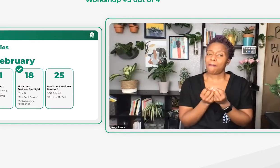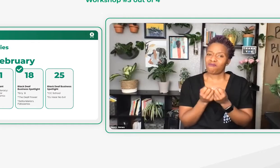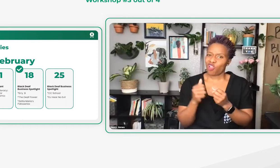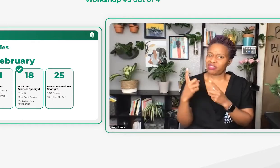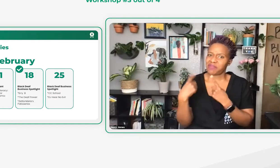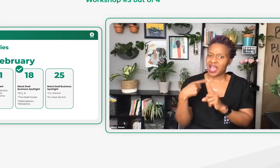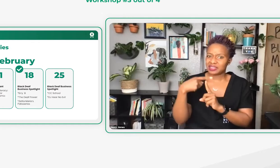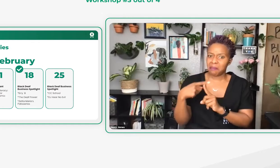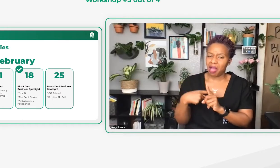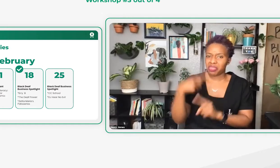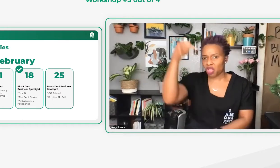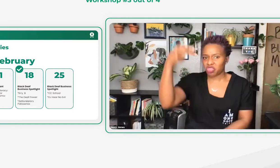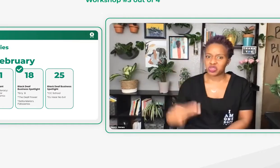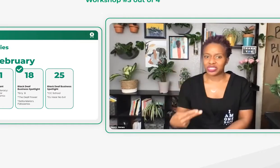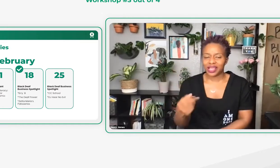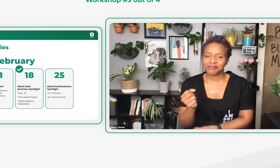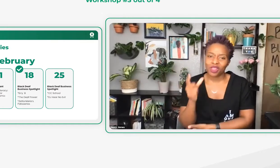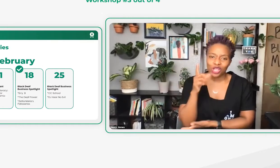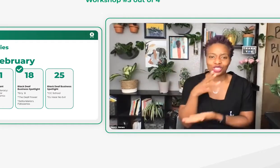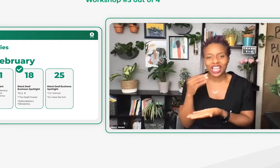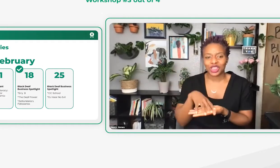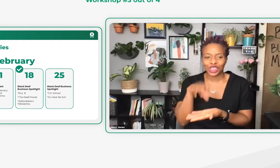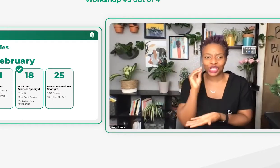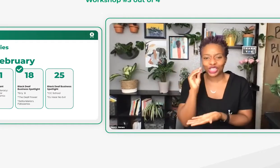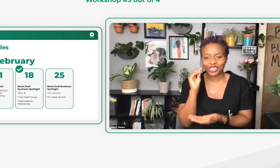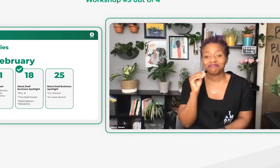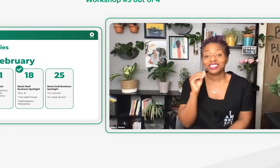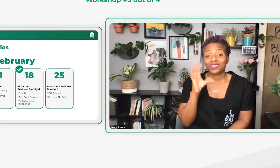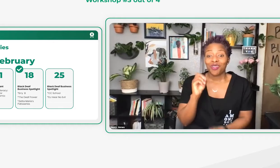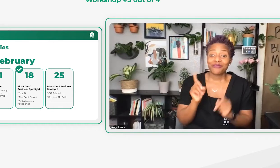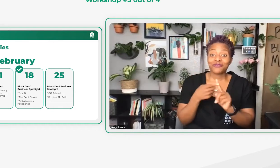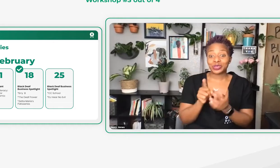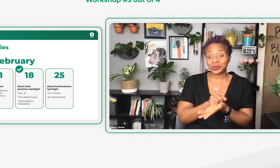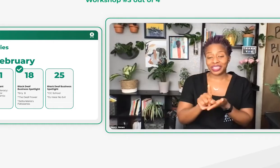Since I've been hosting the workshop I've been hosting it every Thursday for lunch and learn.